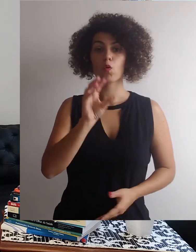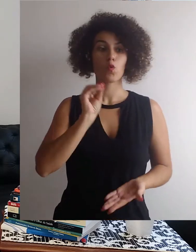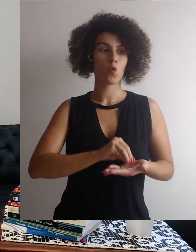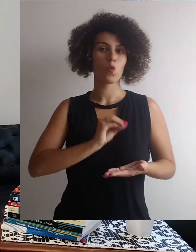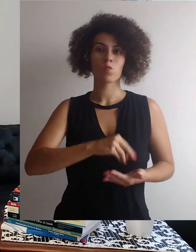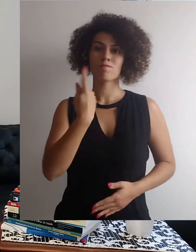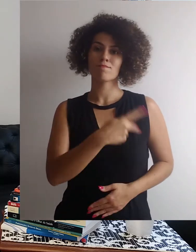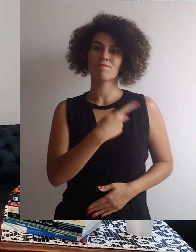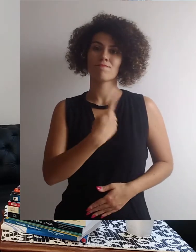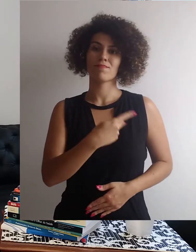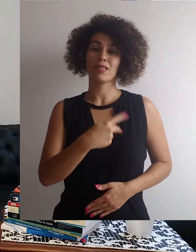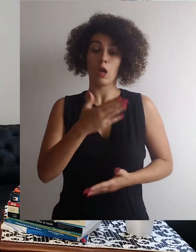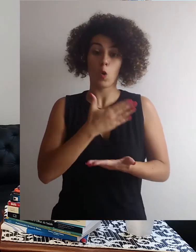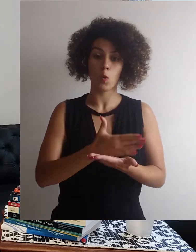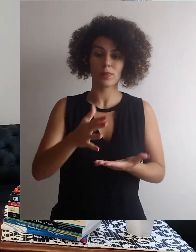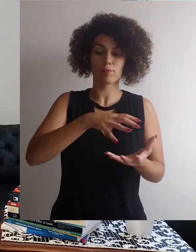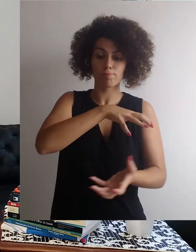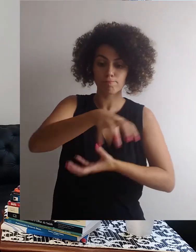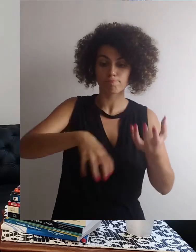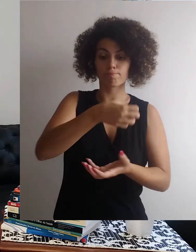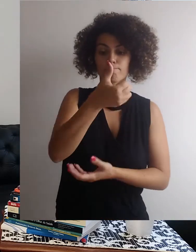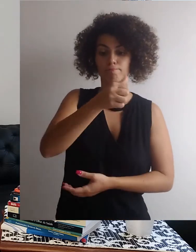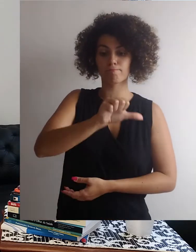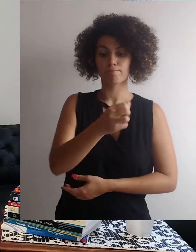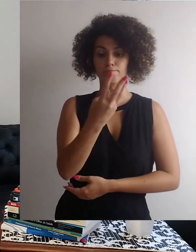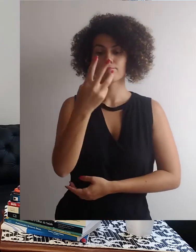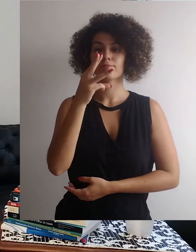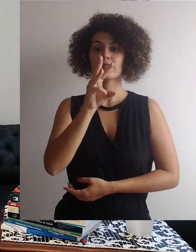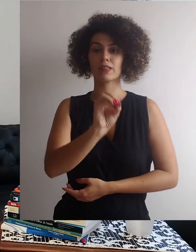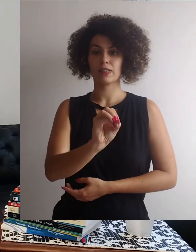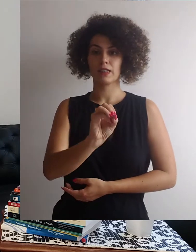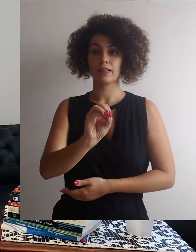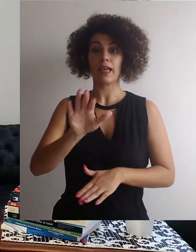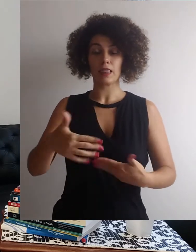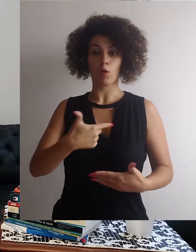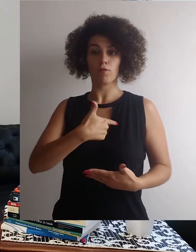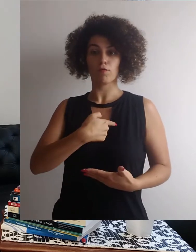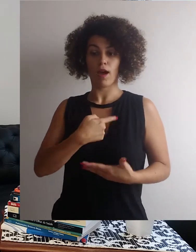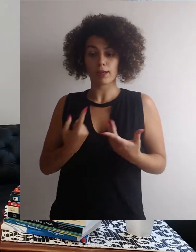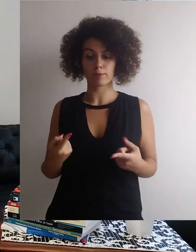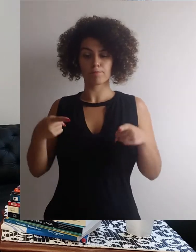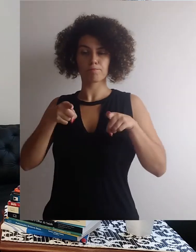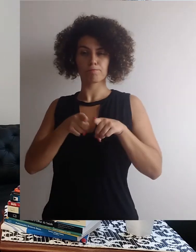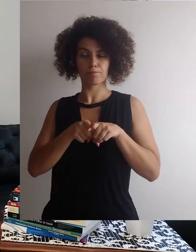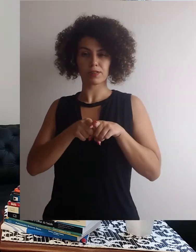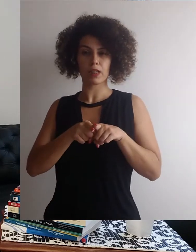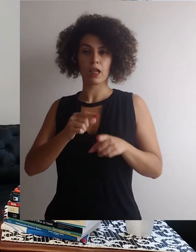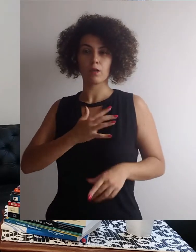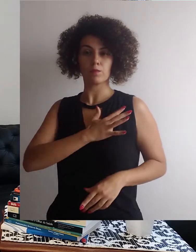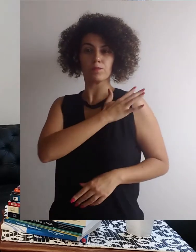was the current one, was blamed and the case was the trigger for the Revolution of 30 Getúlio Vargas allied himself with the